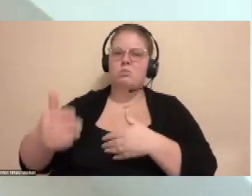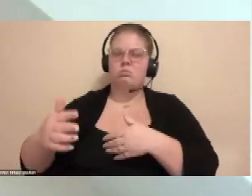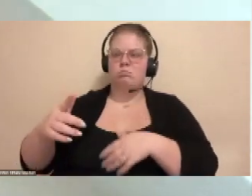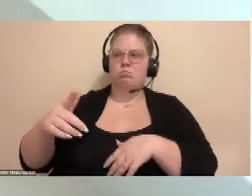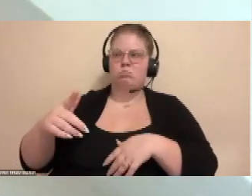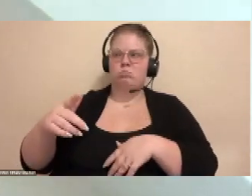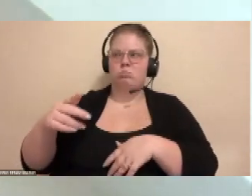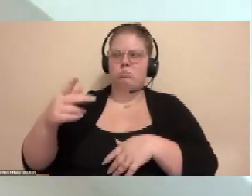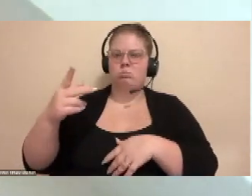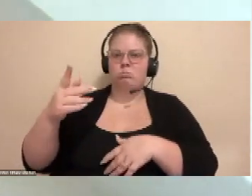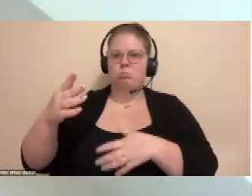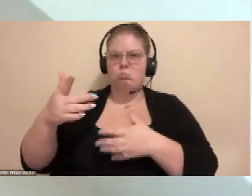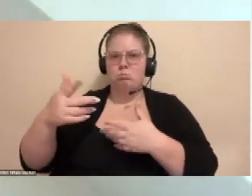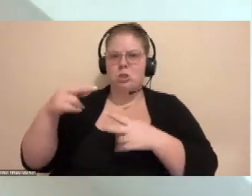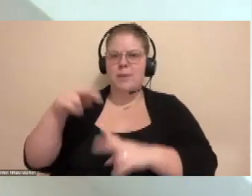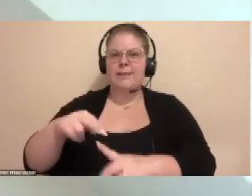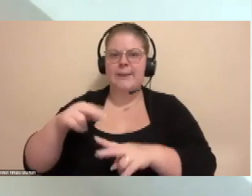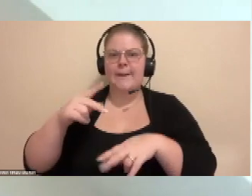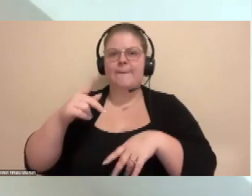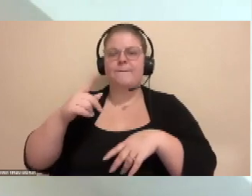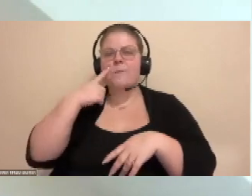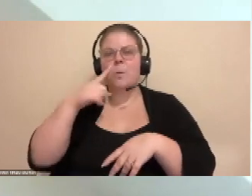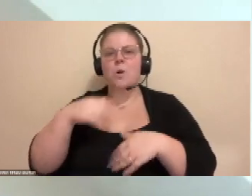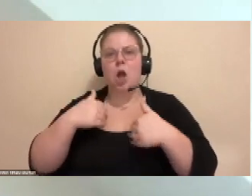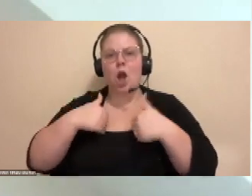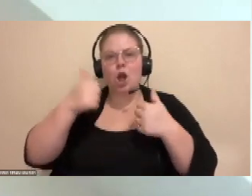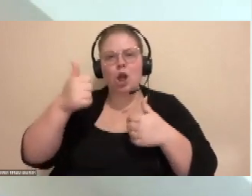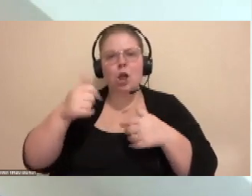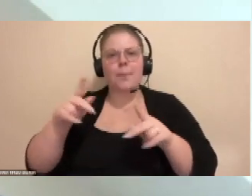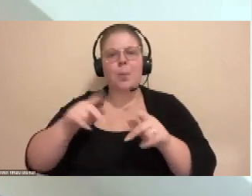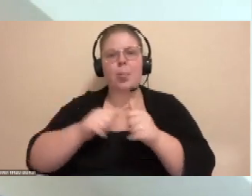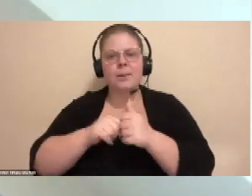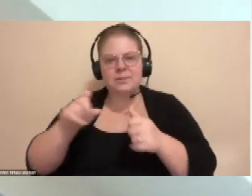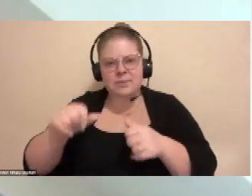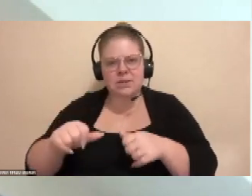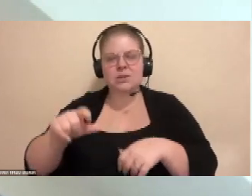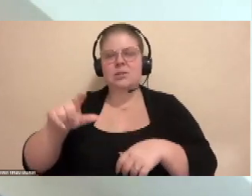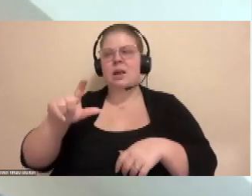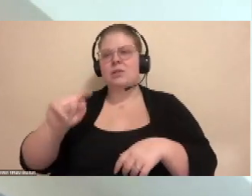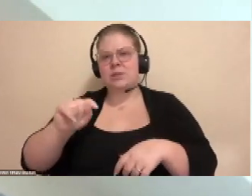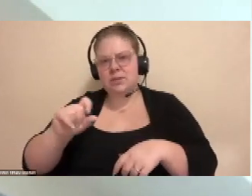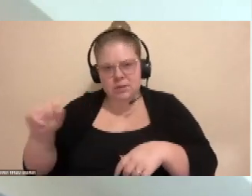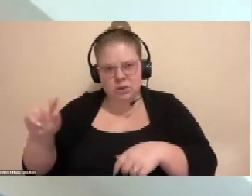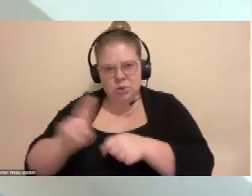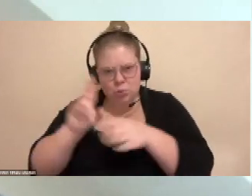disabilities, younger LTSS users. This may be one of those instances,